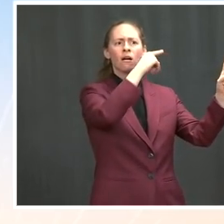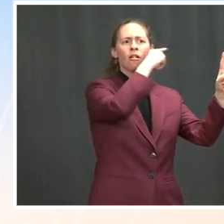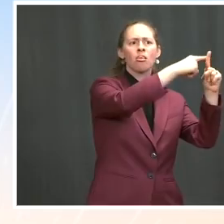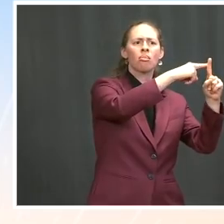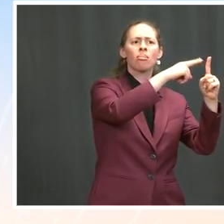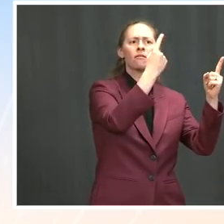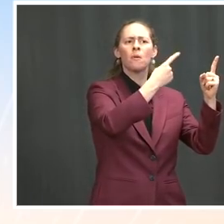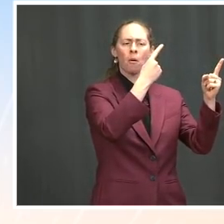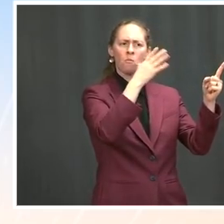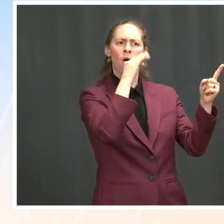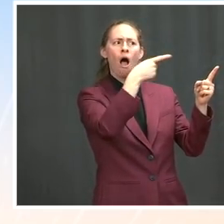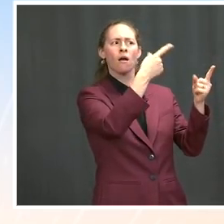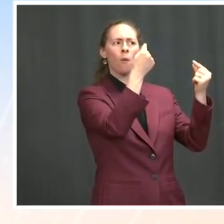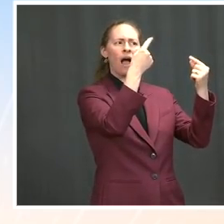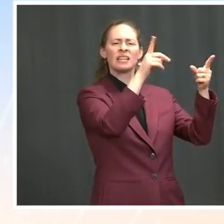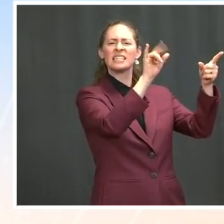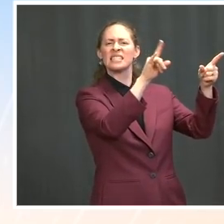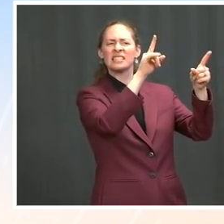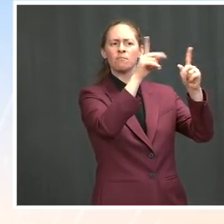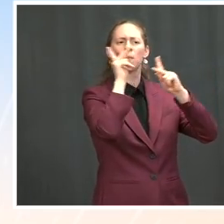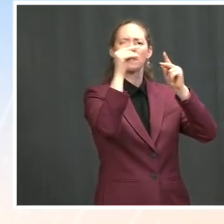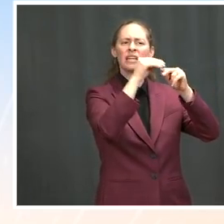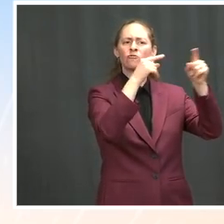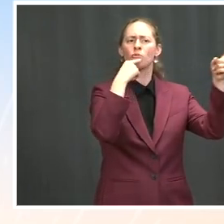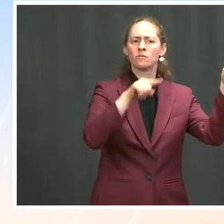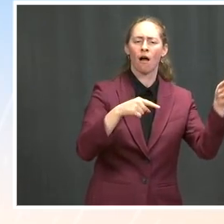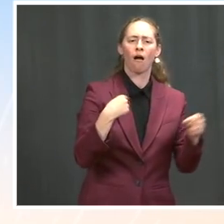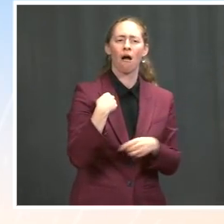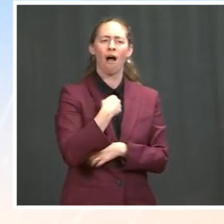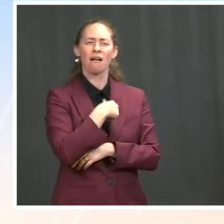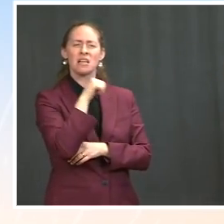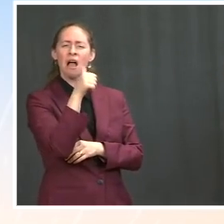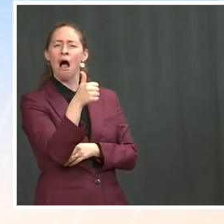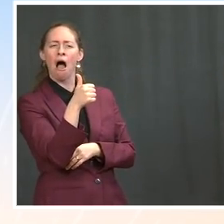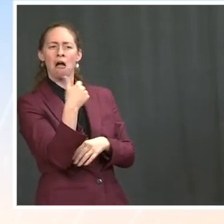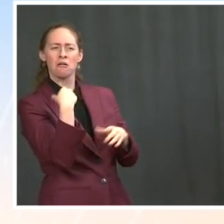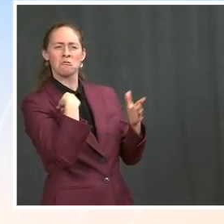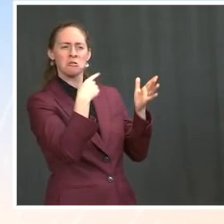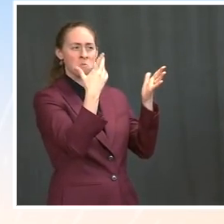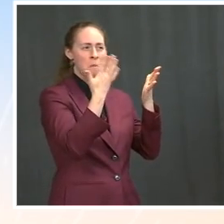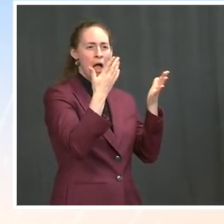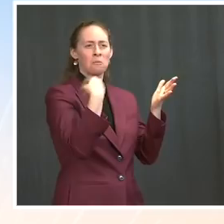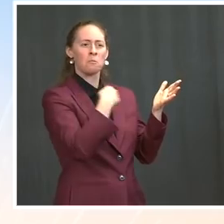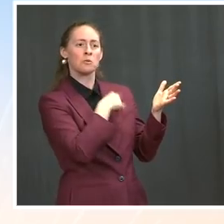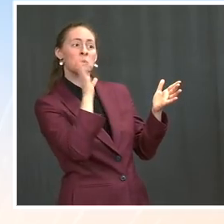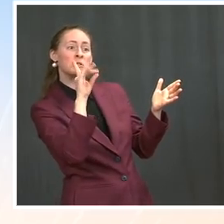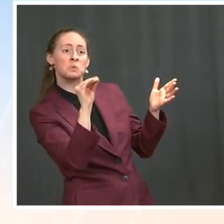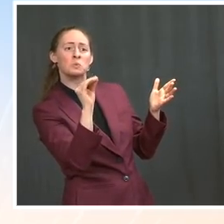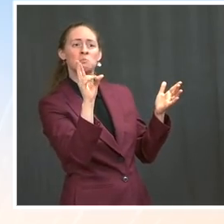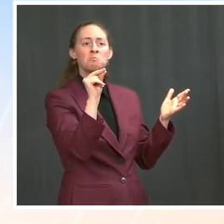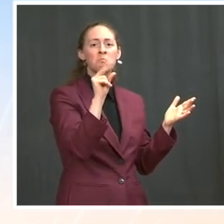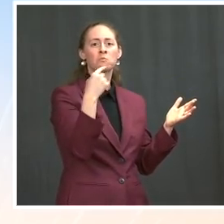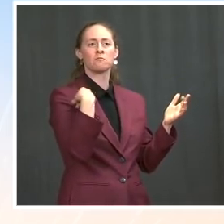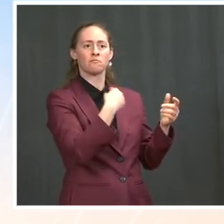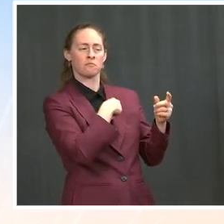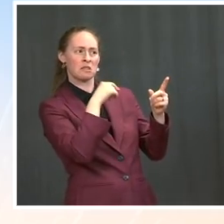Ms. Psaki: Because we don't preview our punches. The Press: Okay. And also -- The Press: Does the White House -- The Press: One last one question. Ms. Psaki: Go ahead. The Press: Jen? Jen? >> The Press: One last question. Ms. Psaki: Sure.